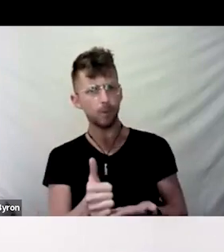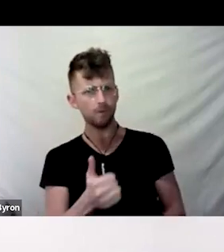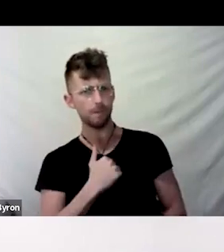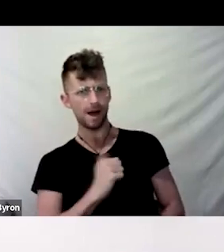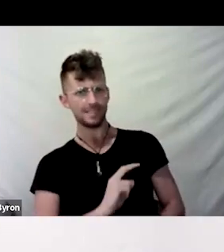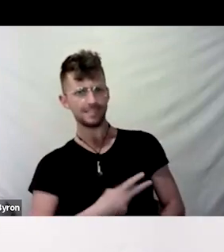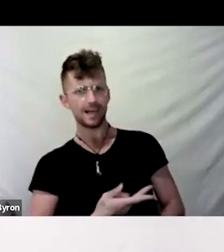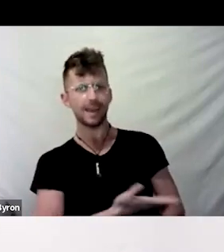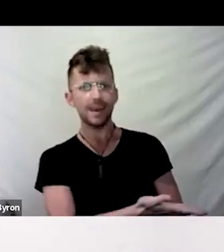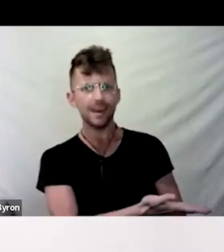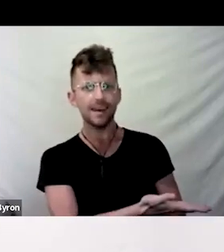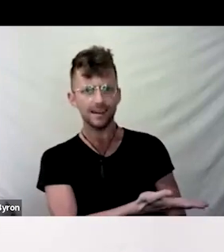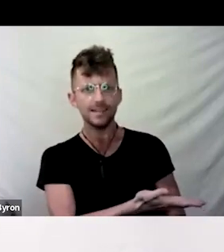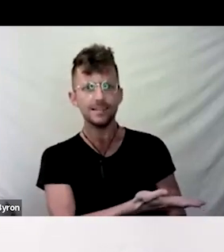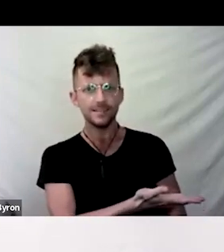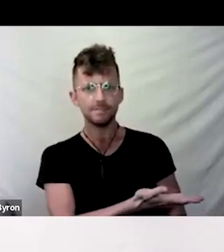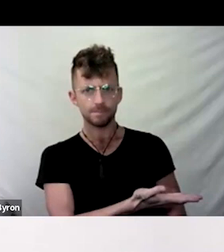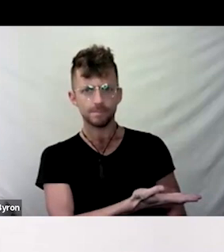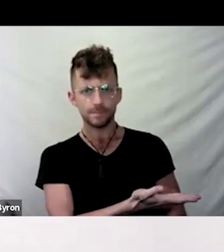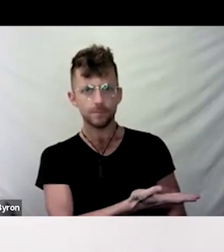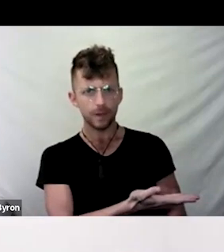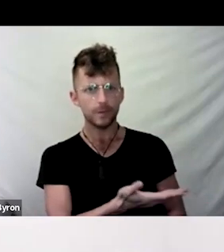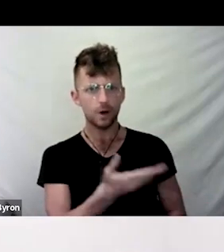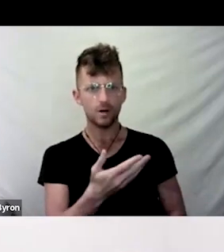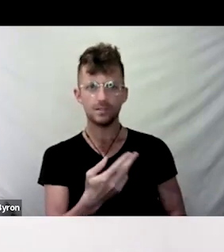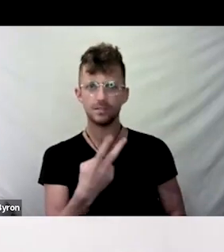you know, the old adage, you’ve met one autistic person, you’ve met one autistic person.